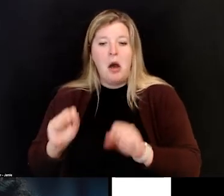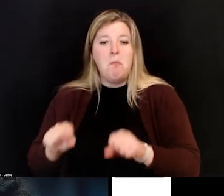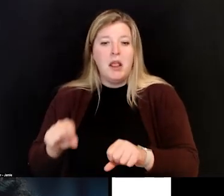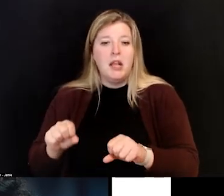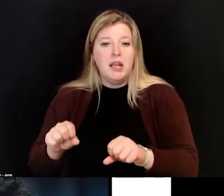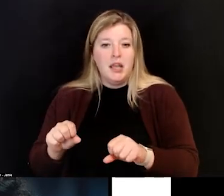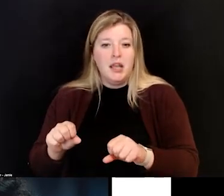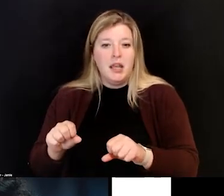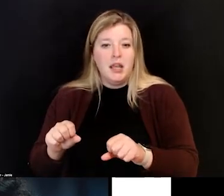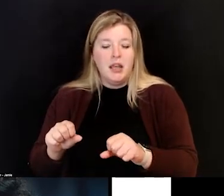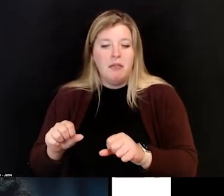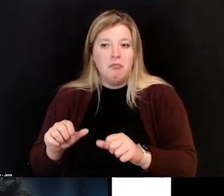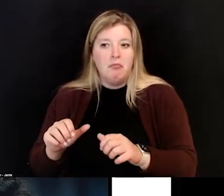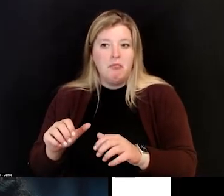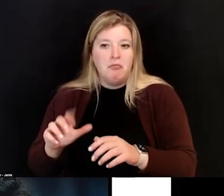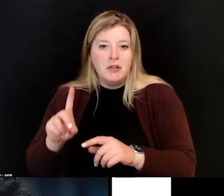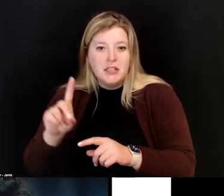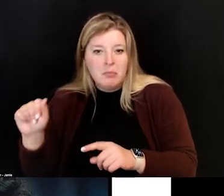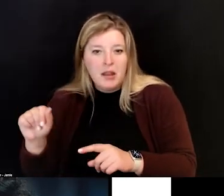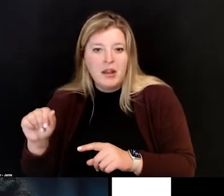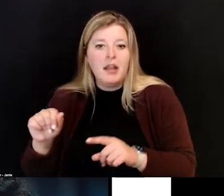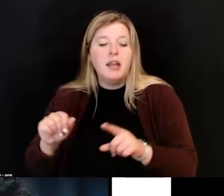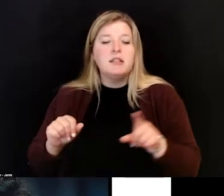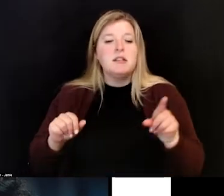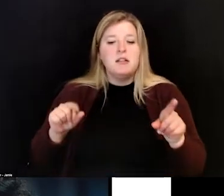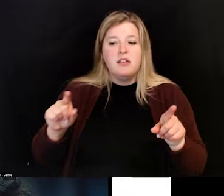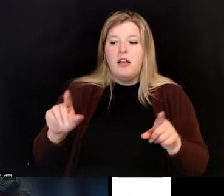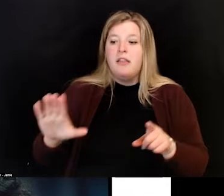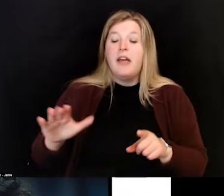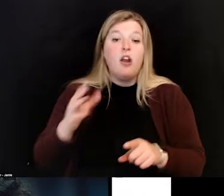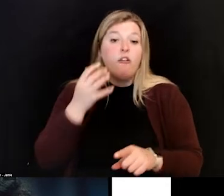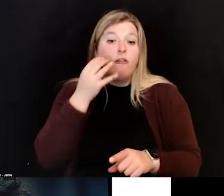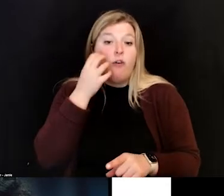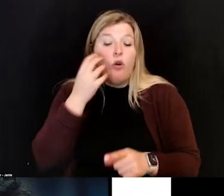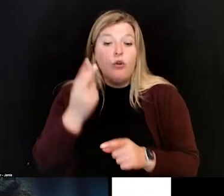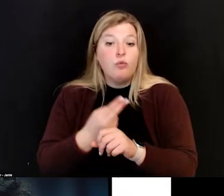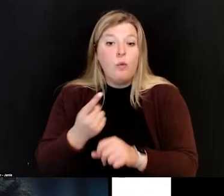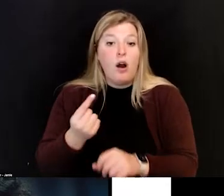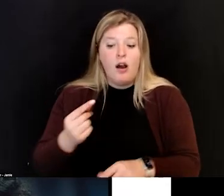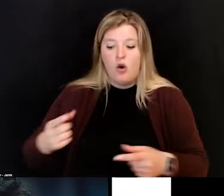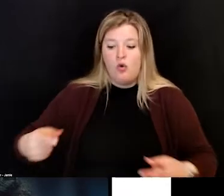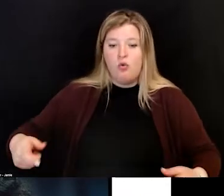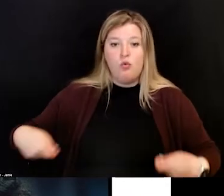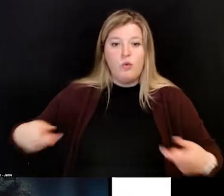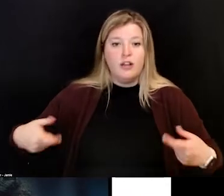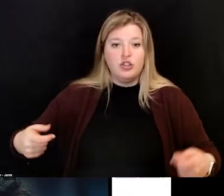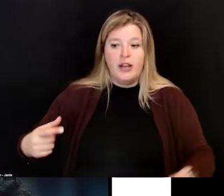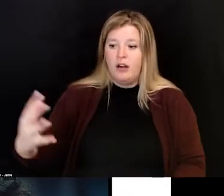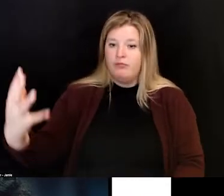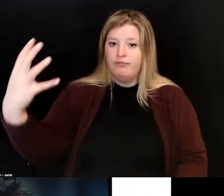attached to a wheelchair or another object. And in those cases, you don't move the device